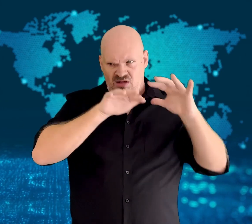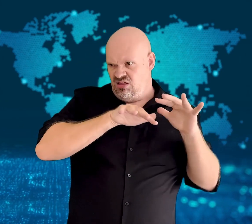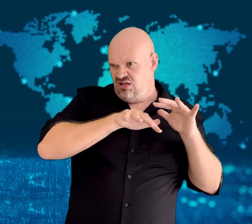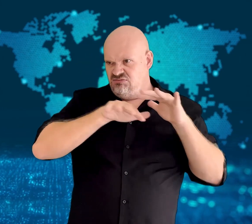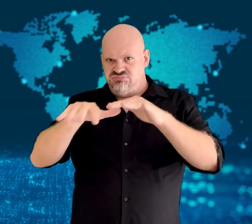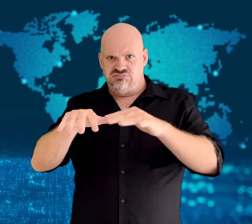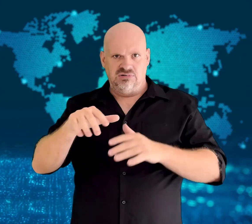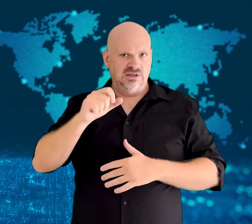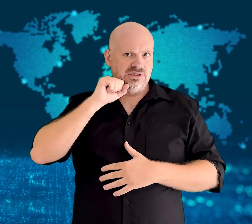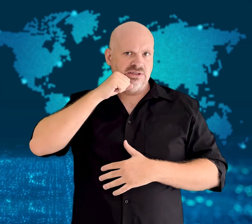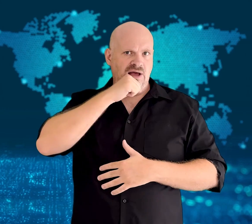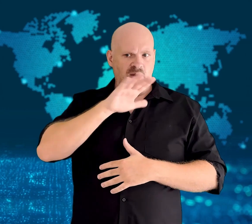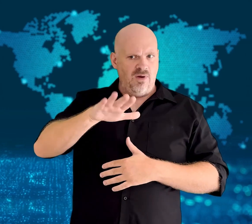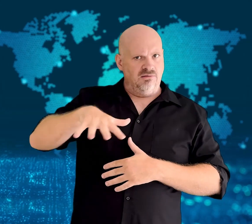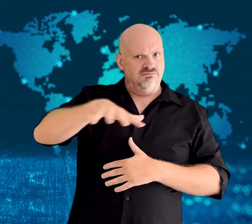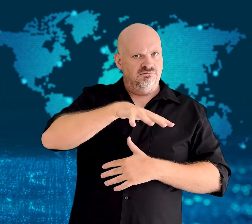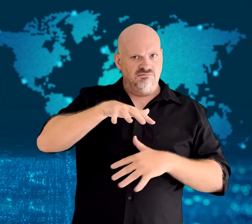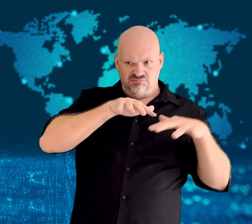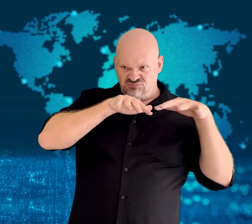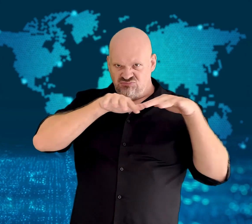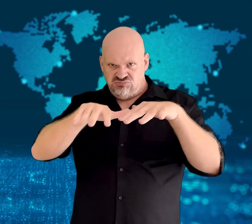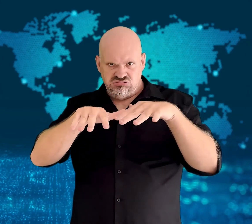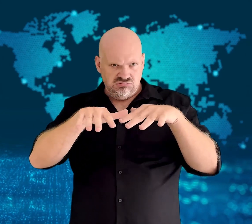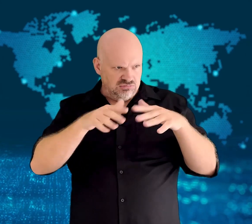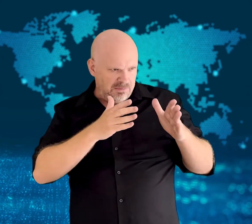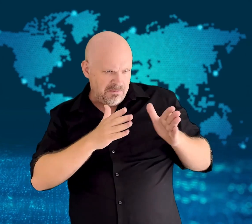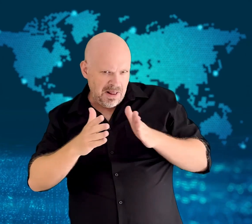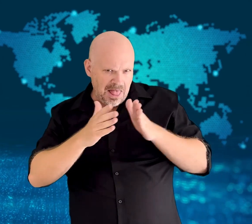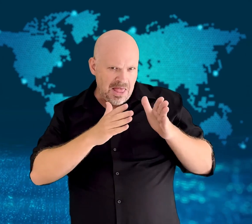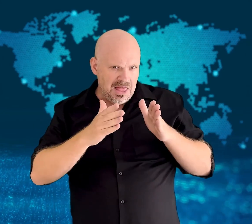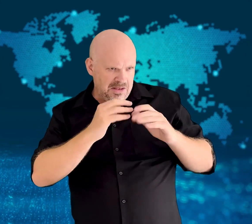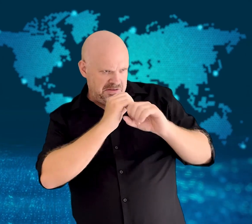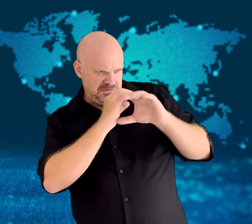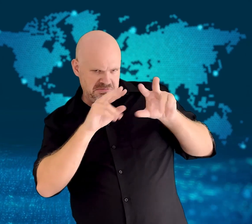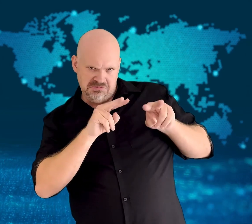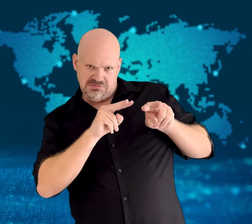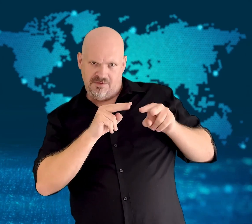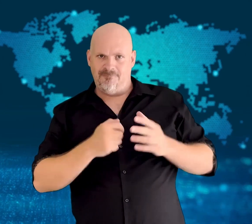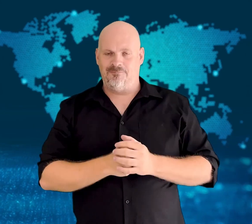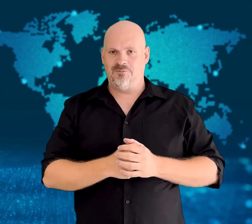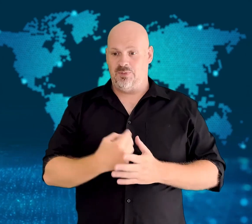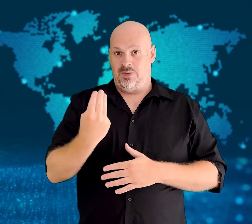On Monday, multiple Chinese warships and aircraft crossed